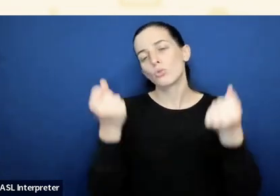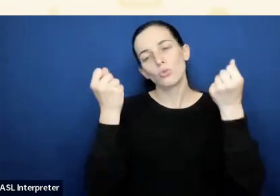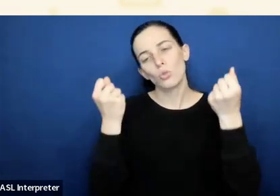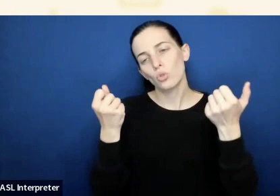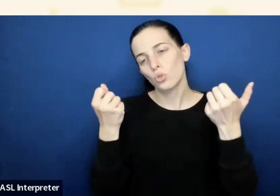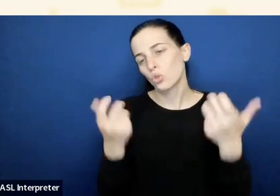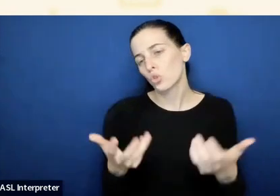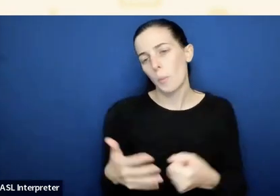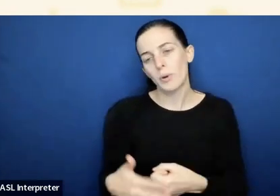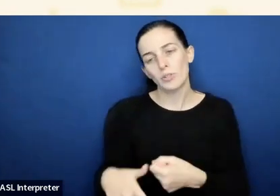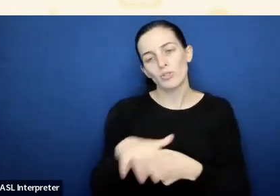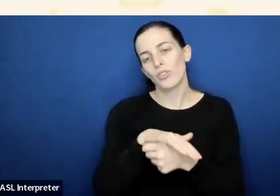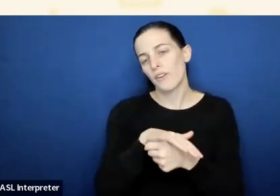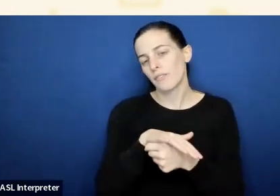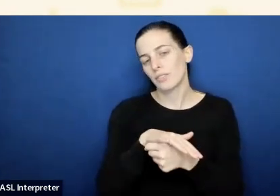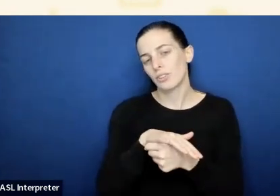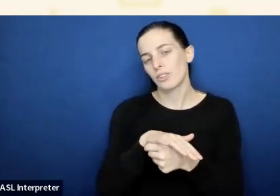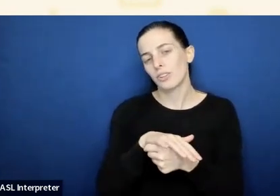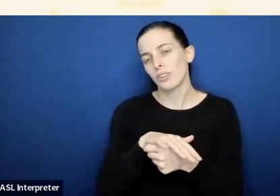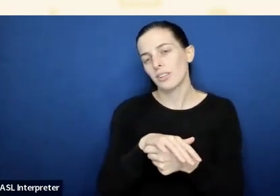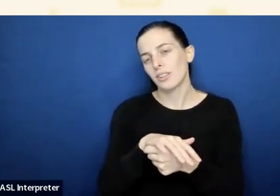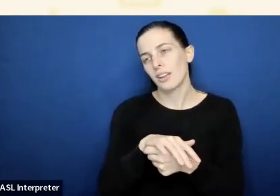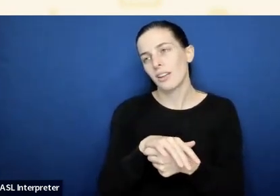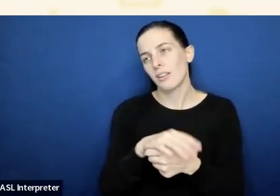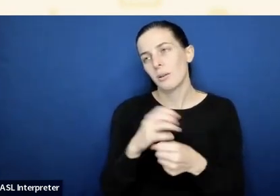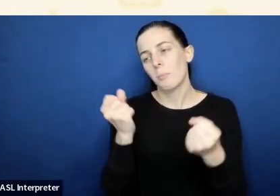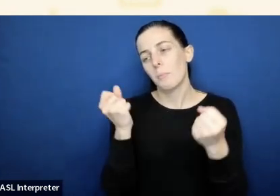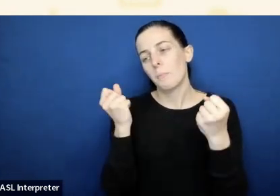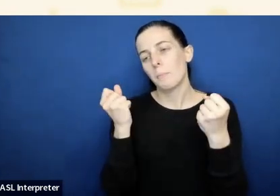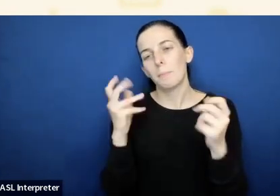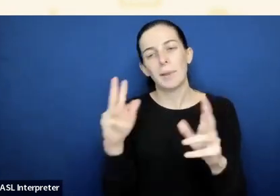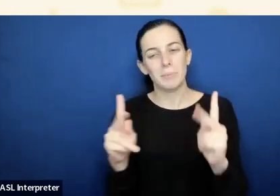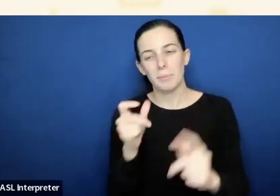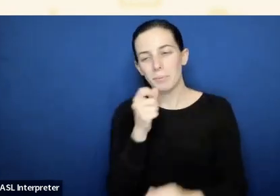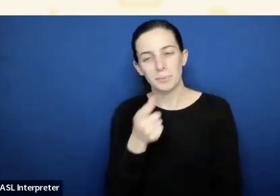that a lot of people don't understand what it means